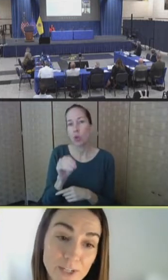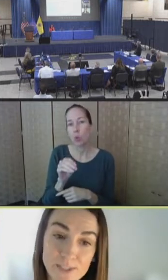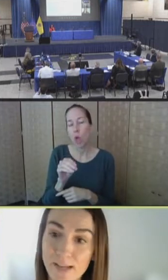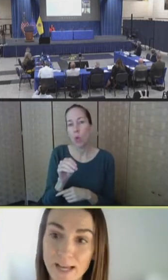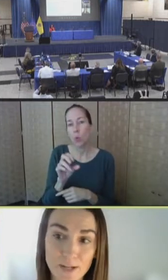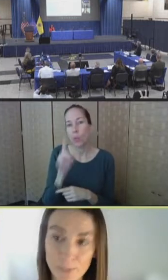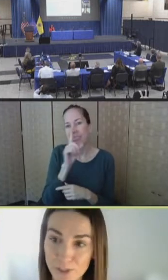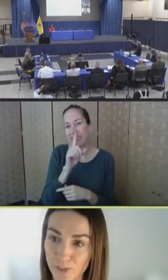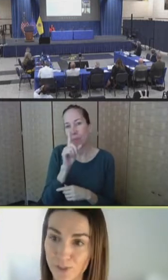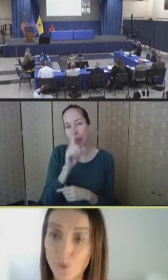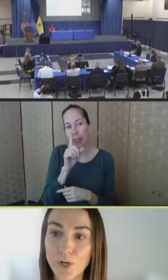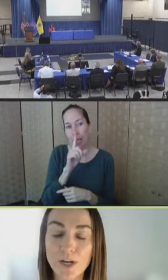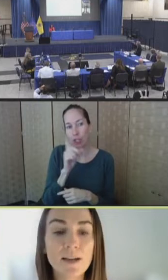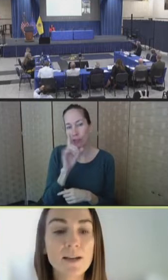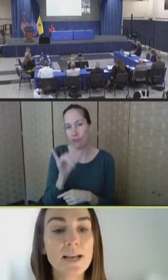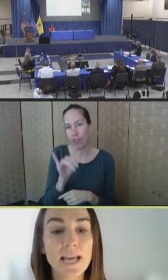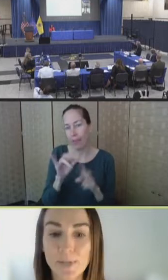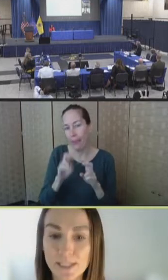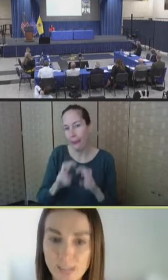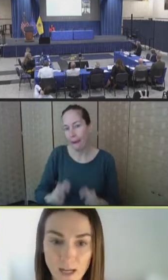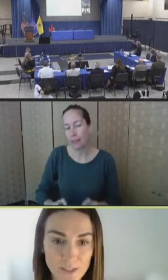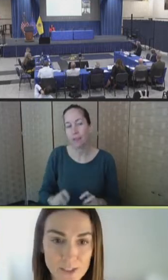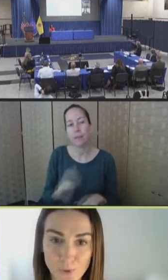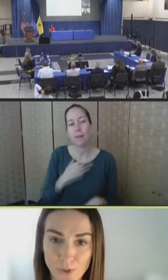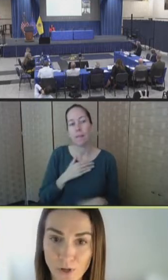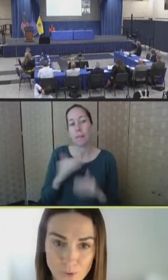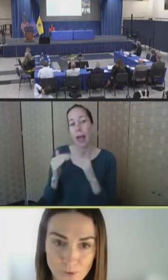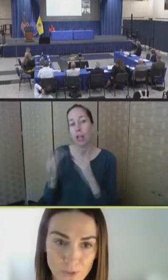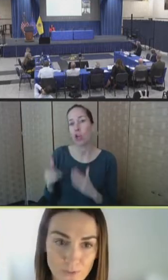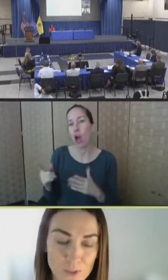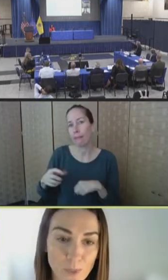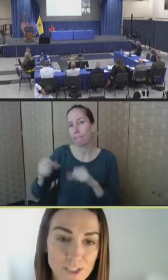who has led much of this work, him and his colleagues were also involved in this project,